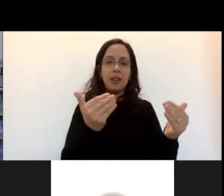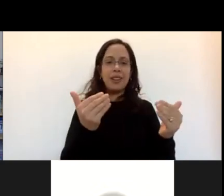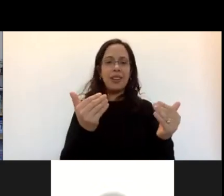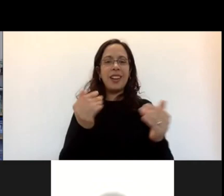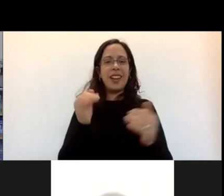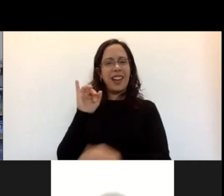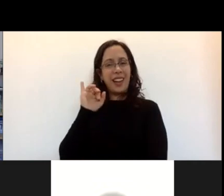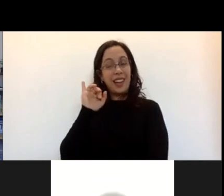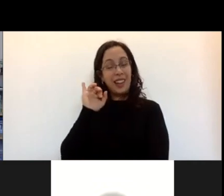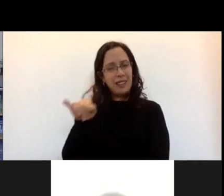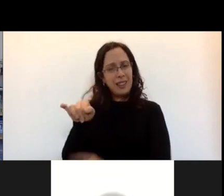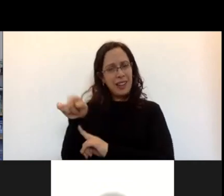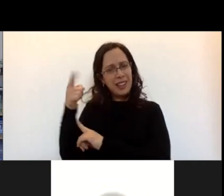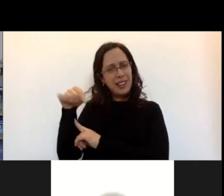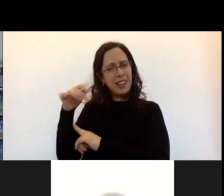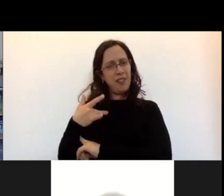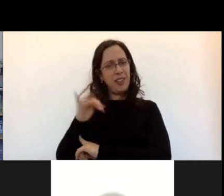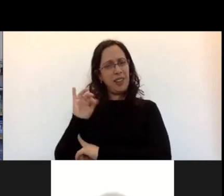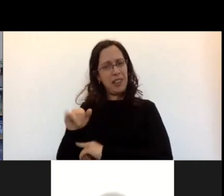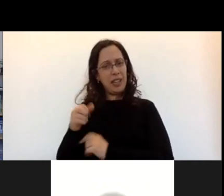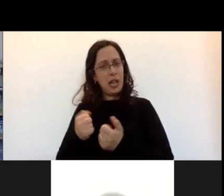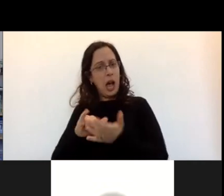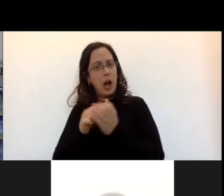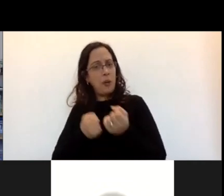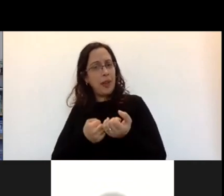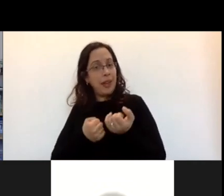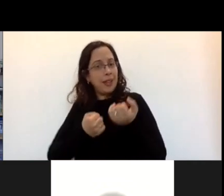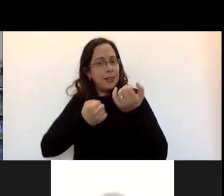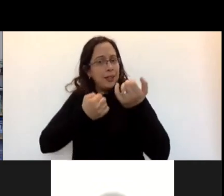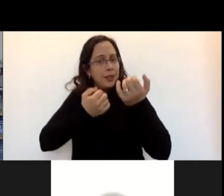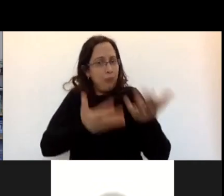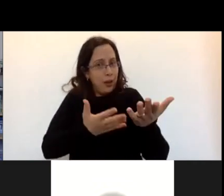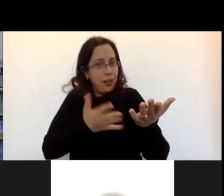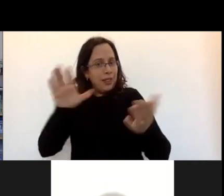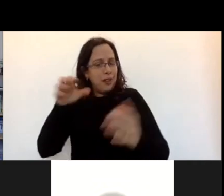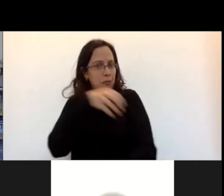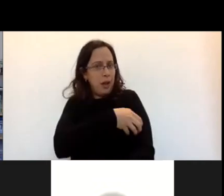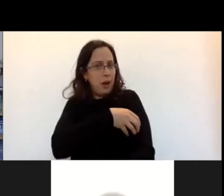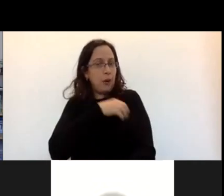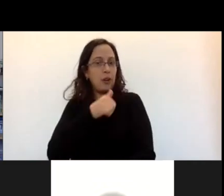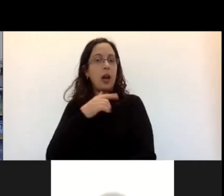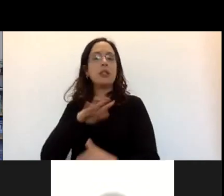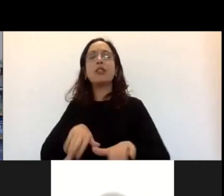legitimacy rather than a challenge to legitimacy right? um, so I think that part of the point of